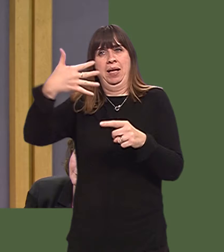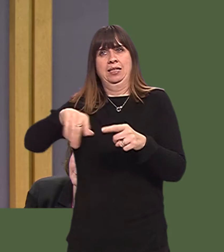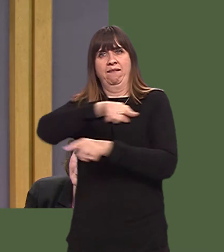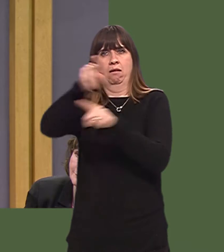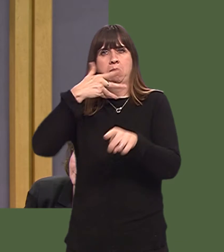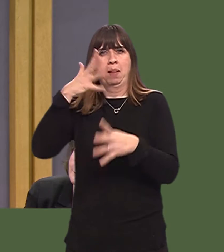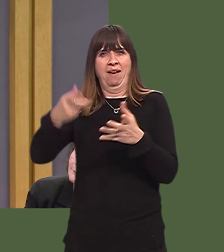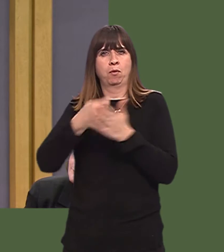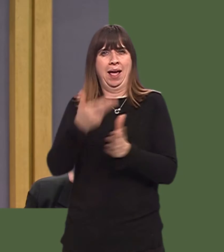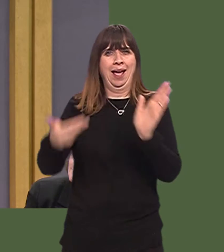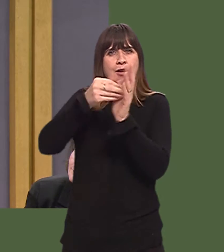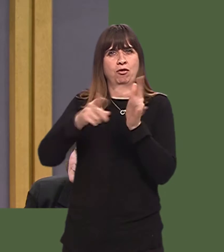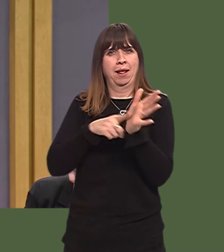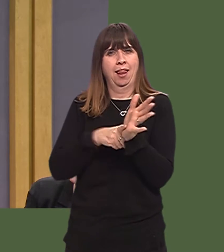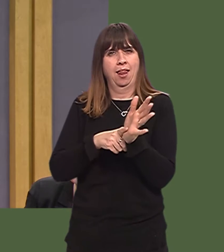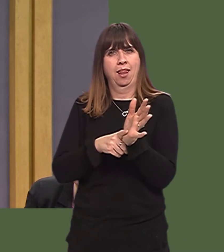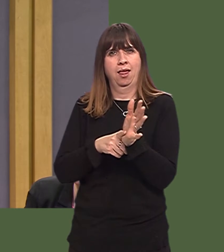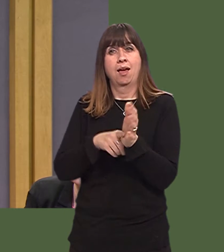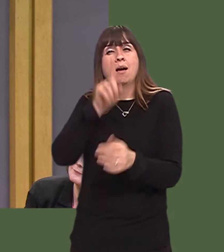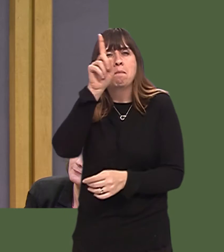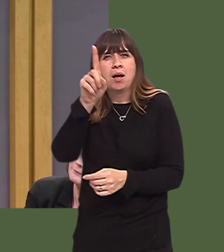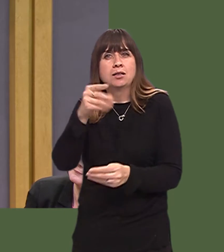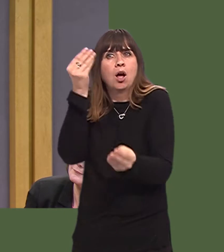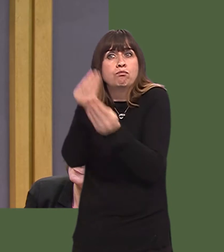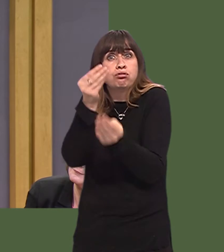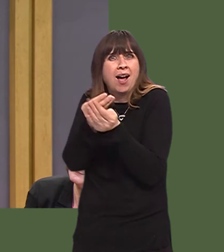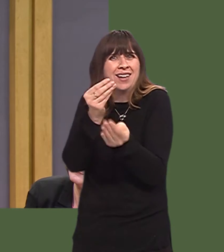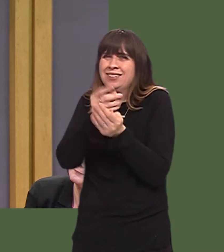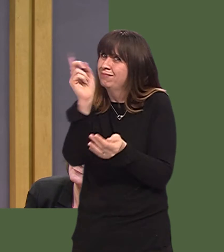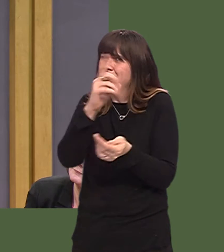Given that best value means quality value as well as price, what dialogue will your